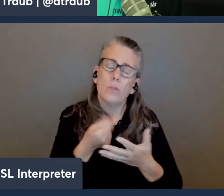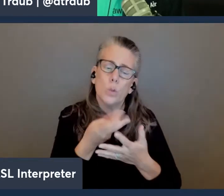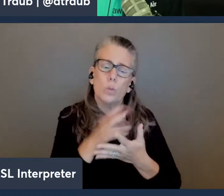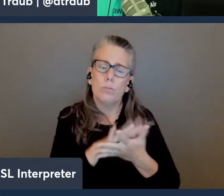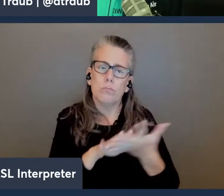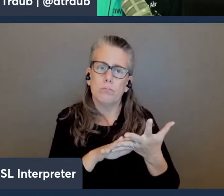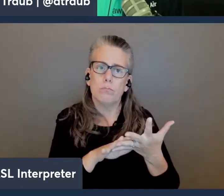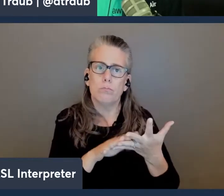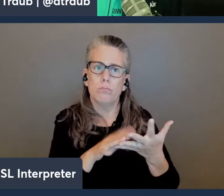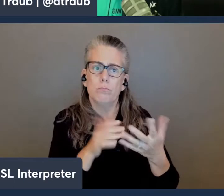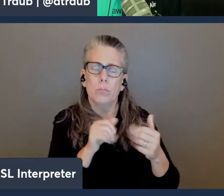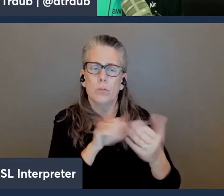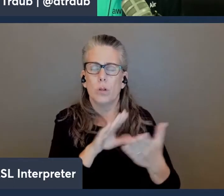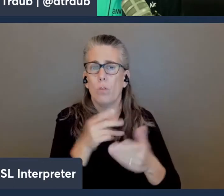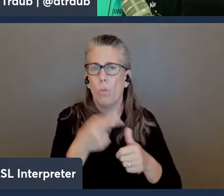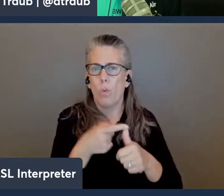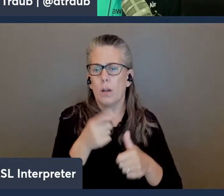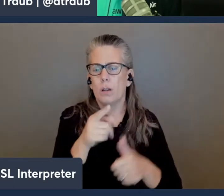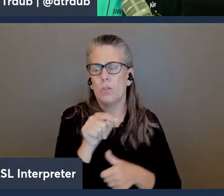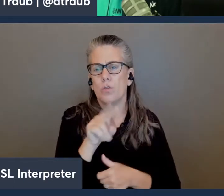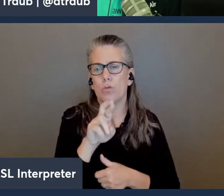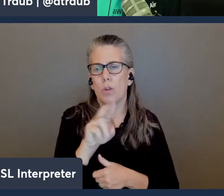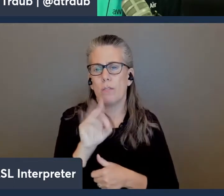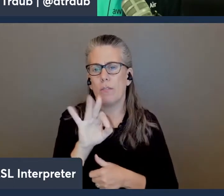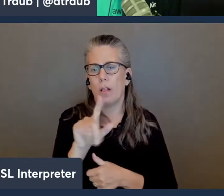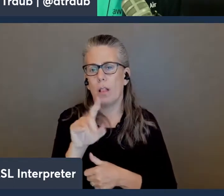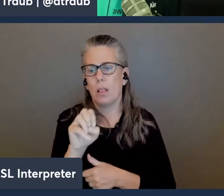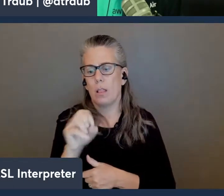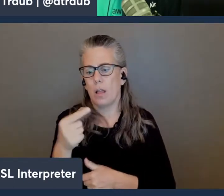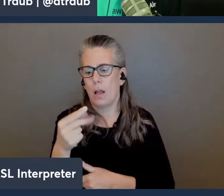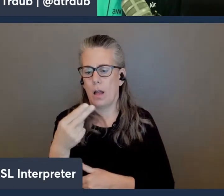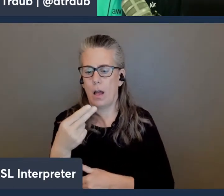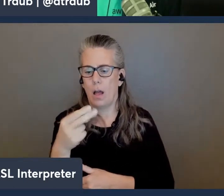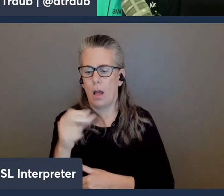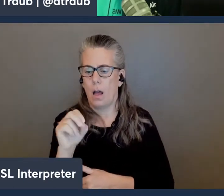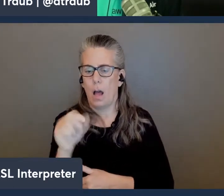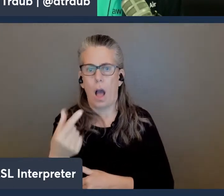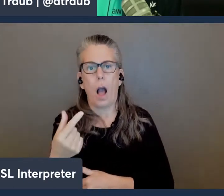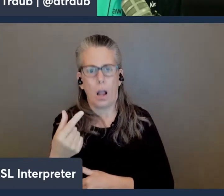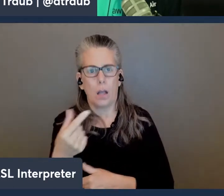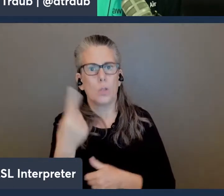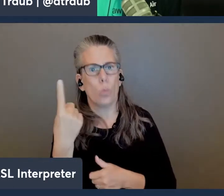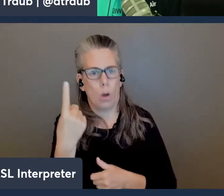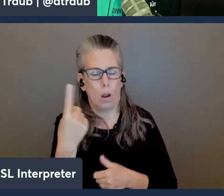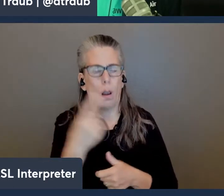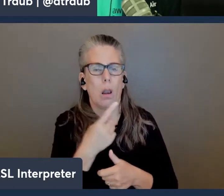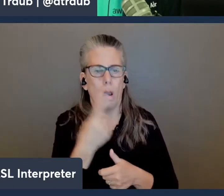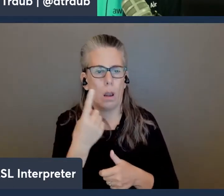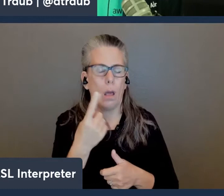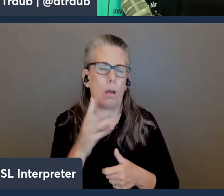TruffleHog is one we hear commonly, but many of the customers we've talked to